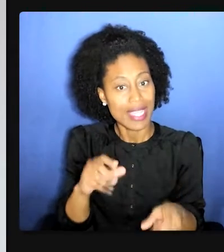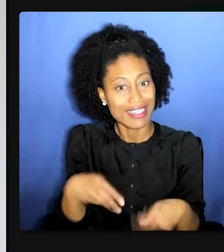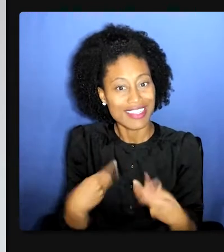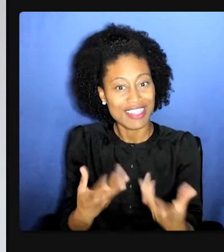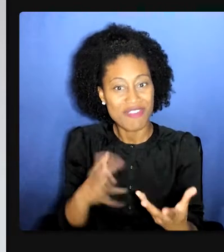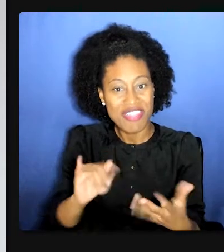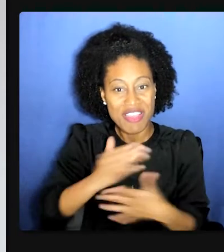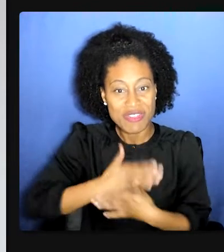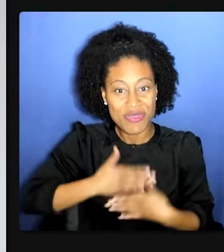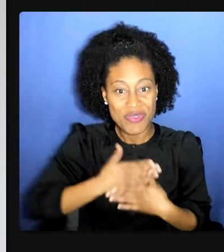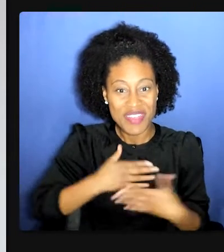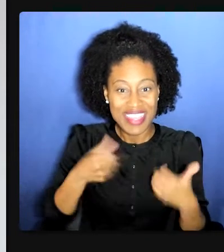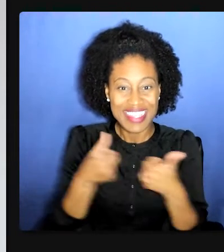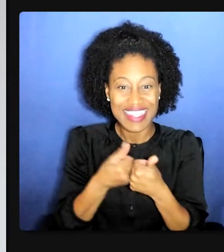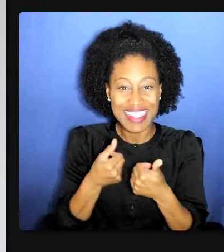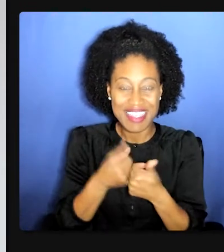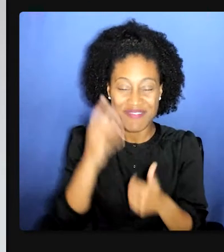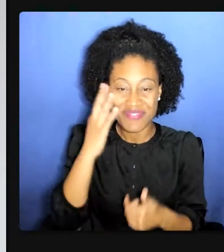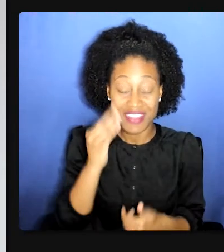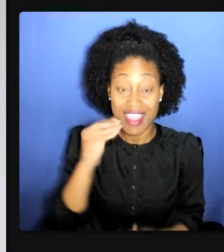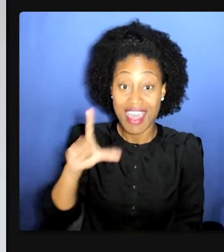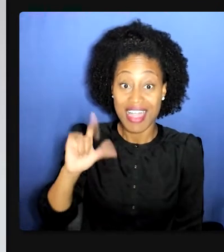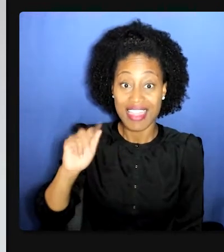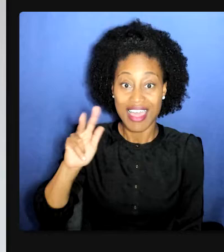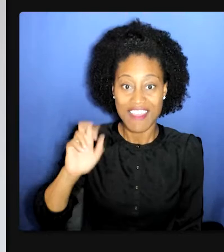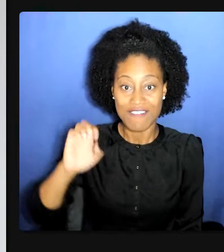This is where LiveOps as a practice is pertinent.